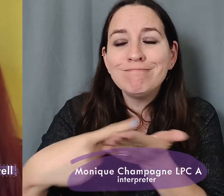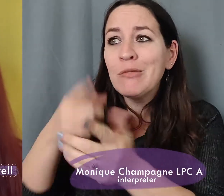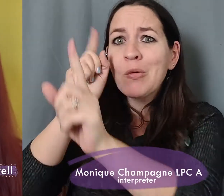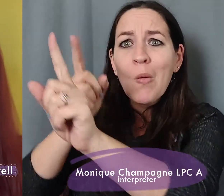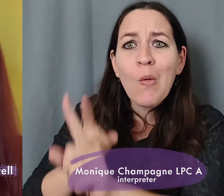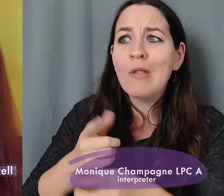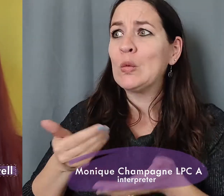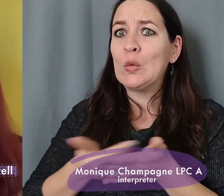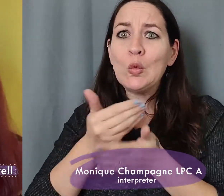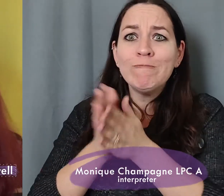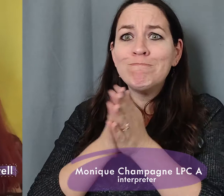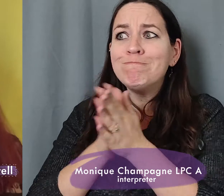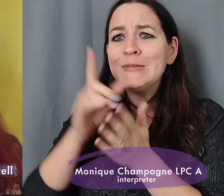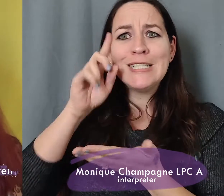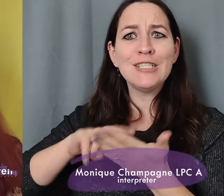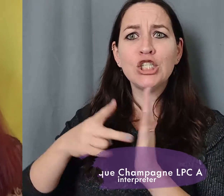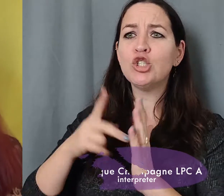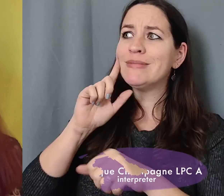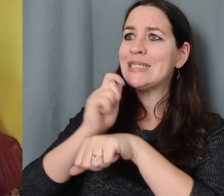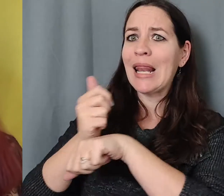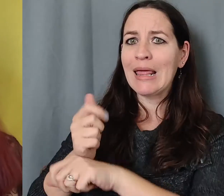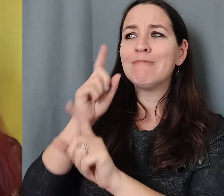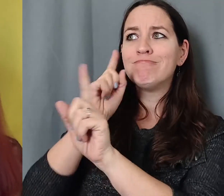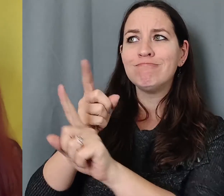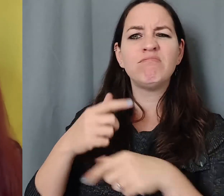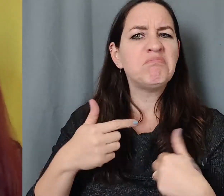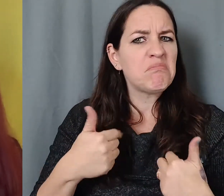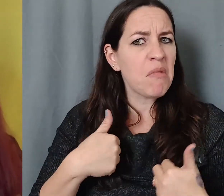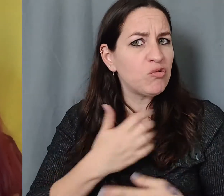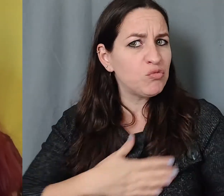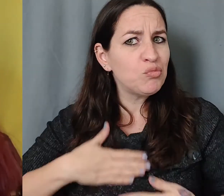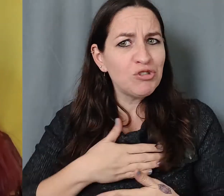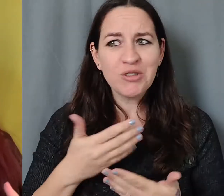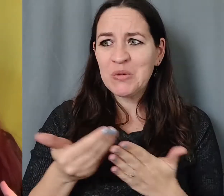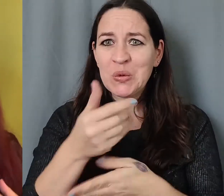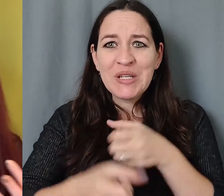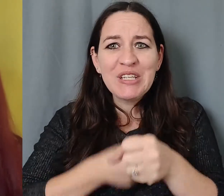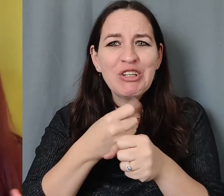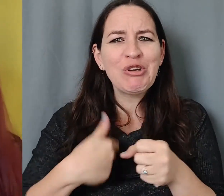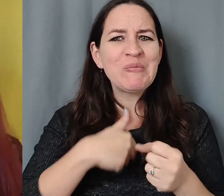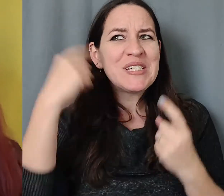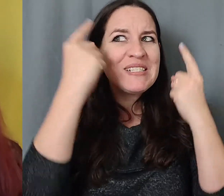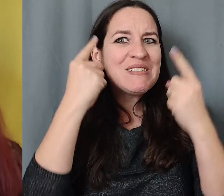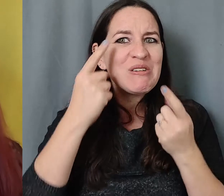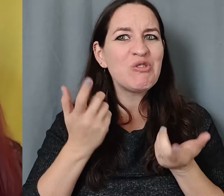comes with the New Year. Which is fantastic, I love any opportunity to reflect and to consider how we might improve our lives.